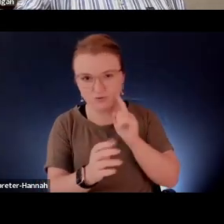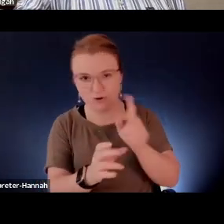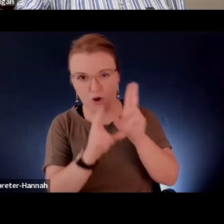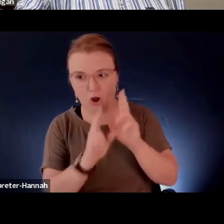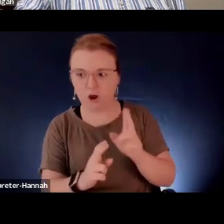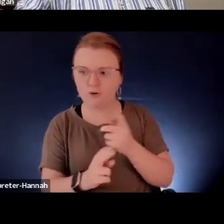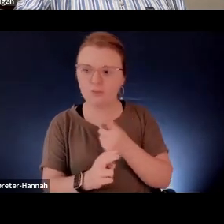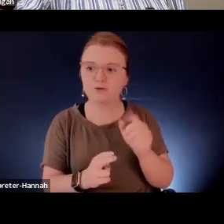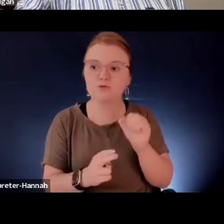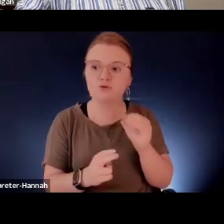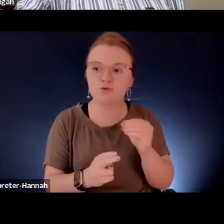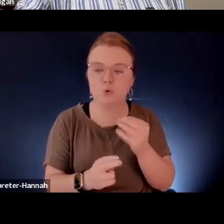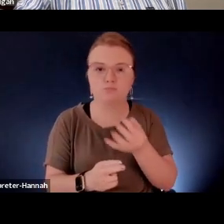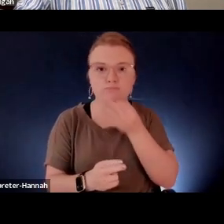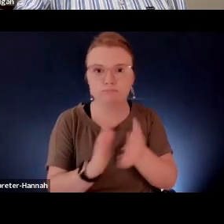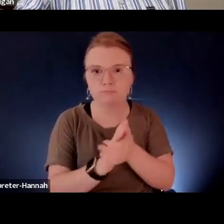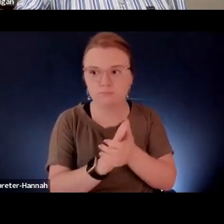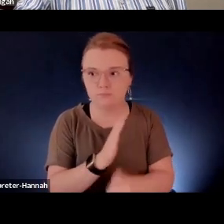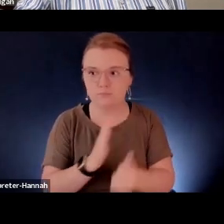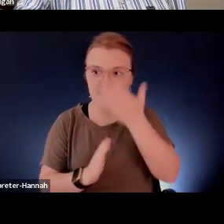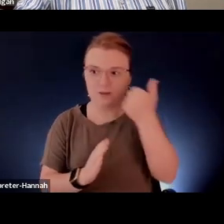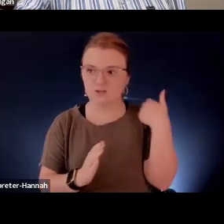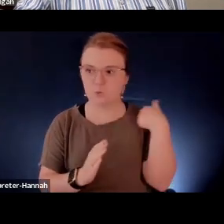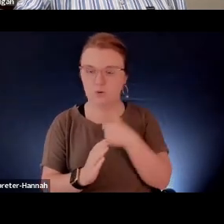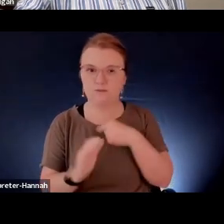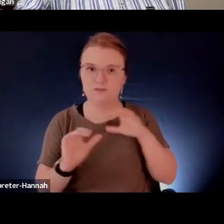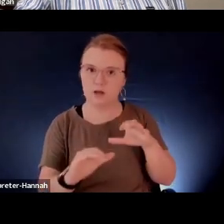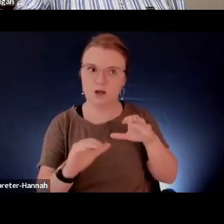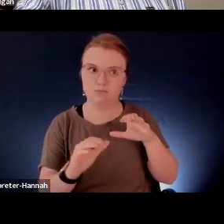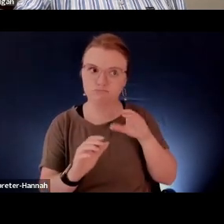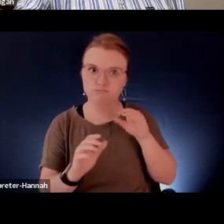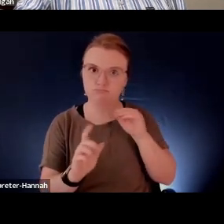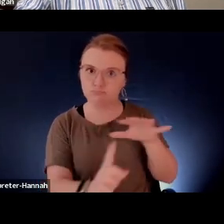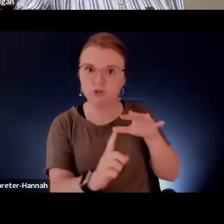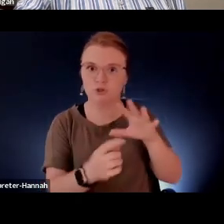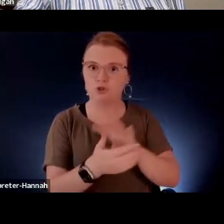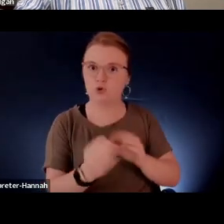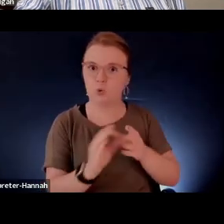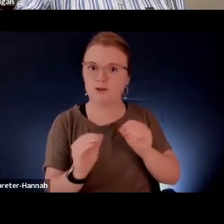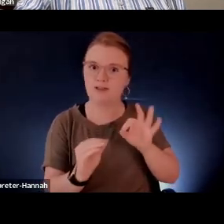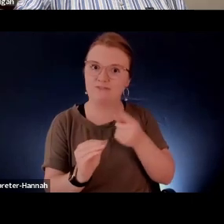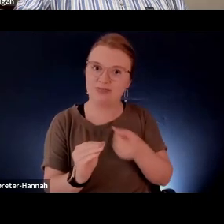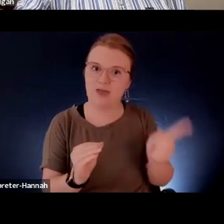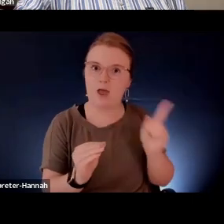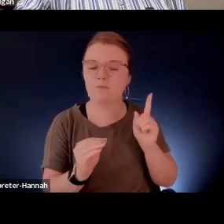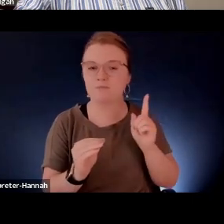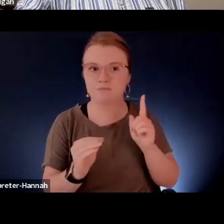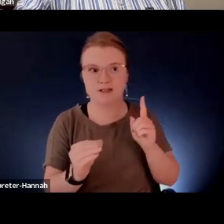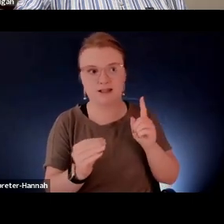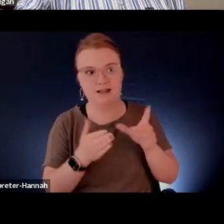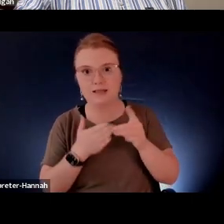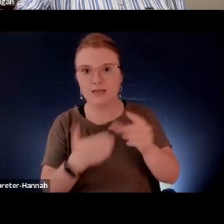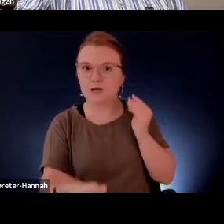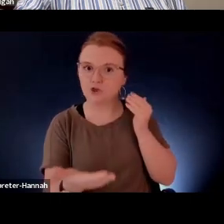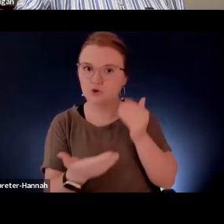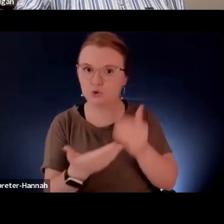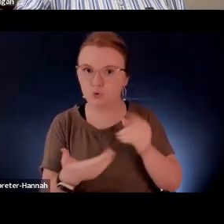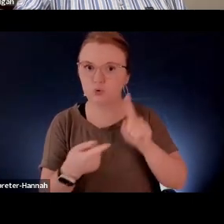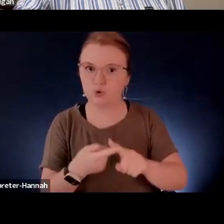because we've done stories leading up to the inauguration, oh, they're absolutely wonderful. Young kids and they sound great. You know, nice to see them recognized.